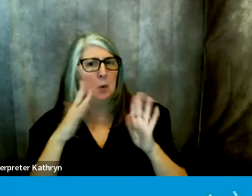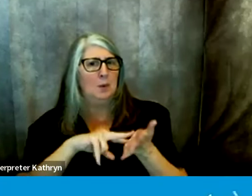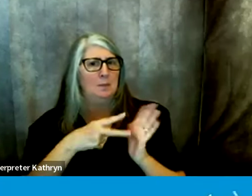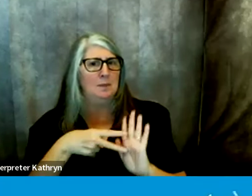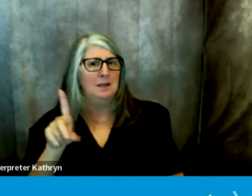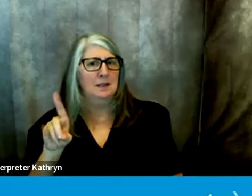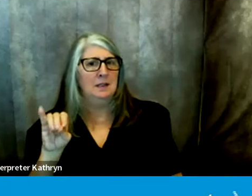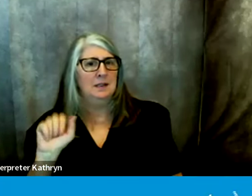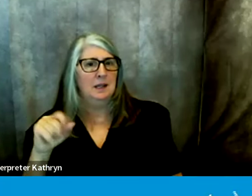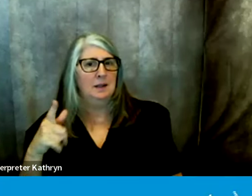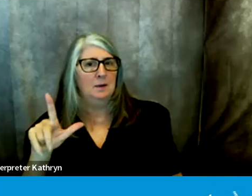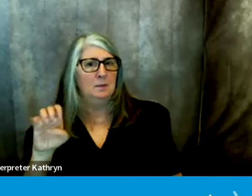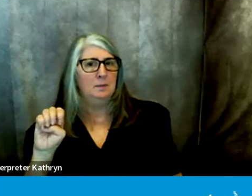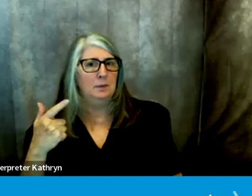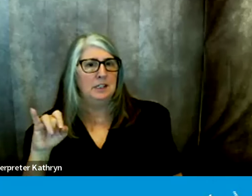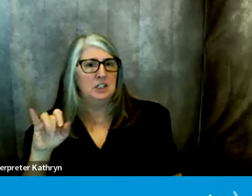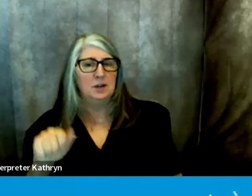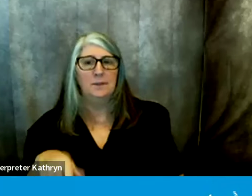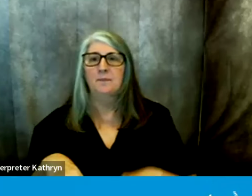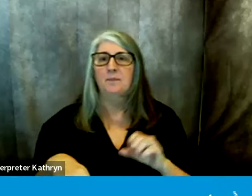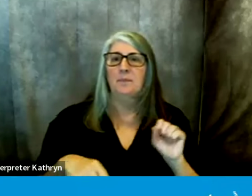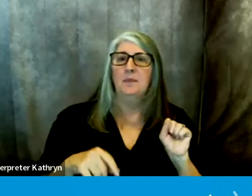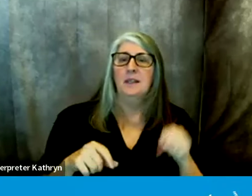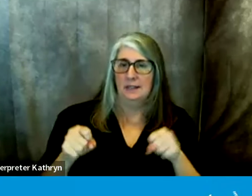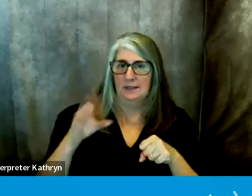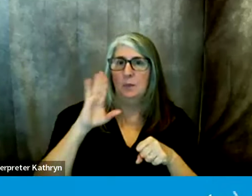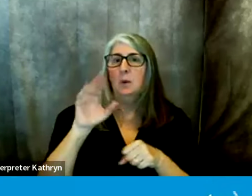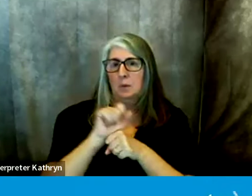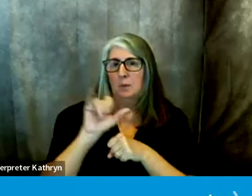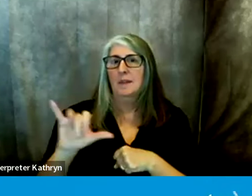Yes, with the diplegic patients as well. Okay.